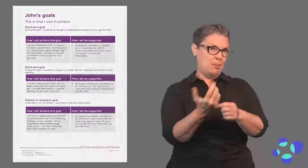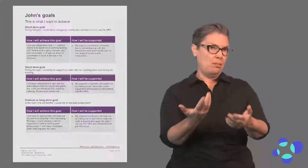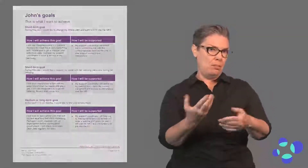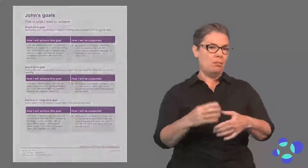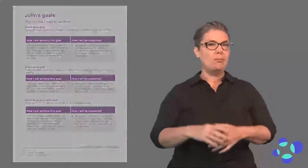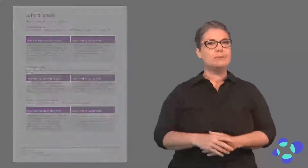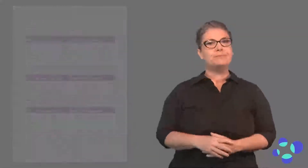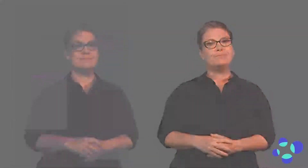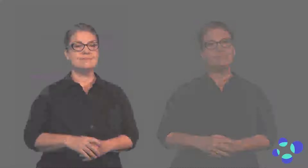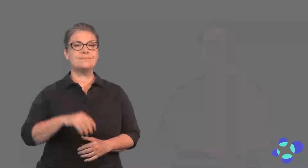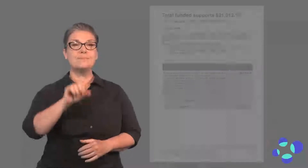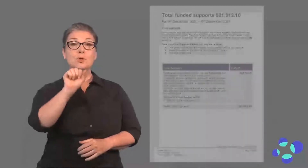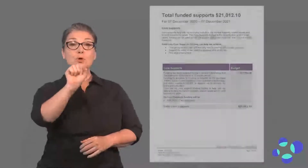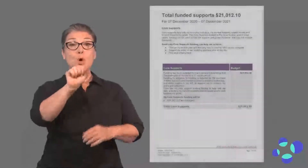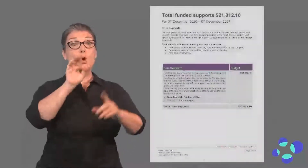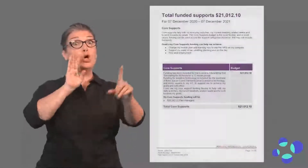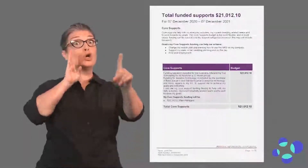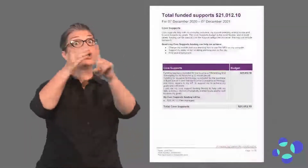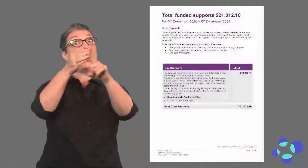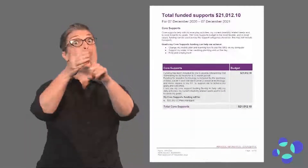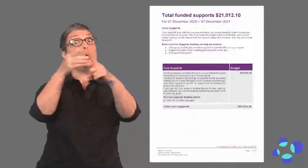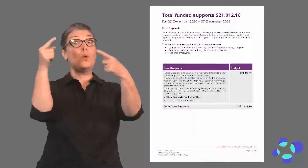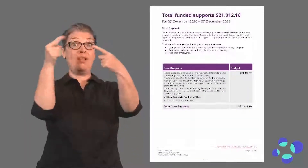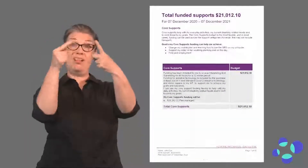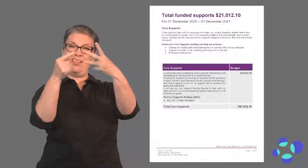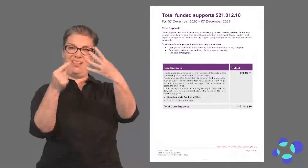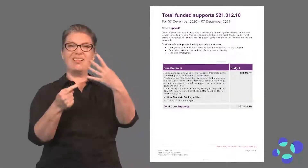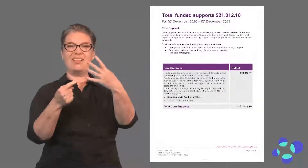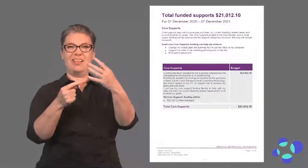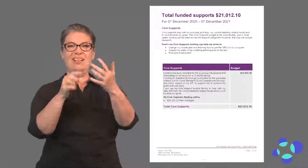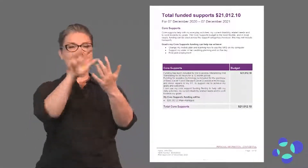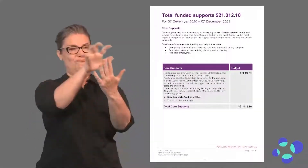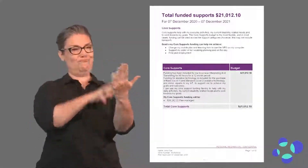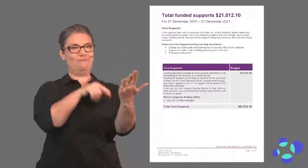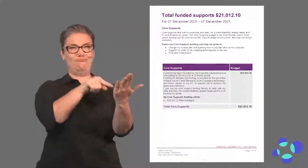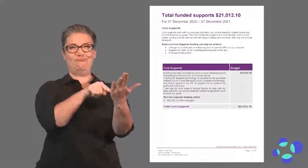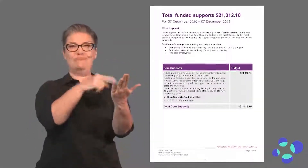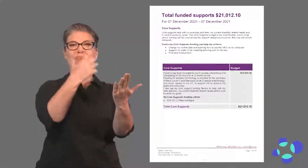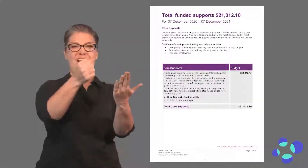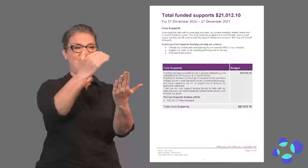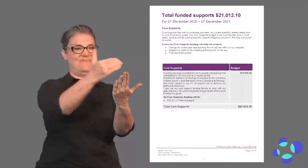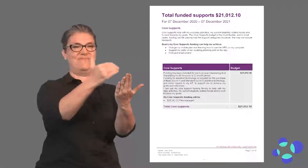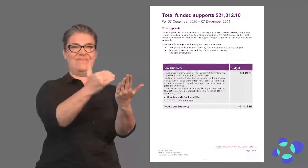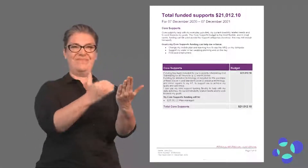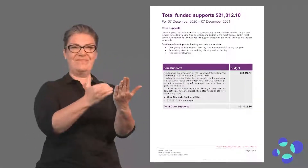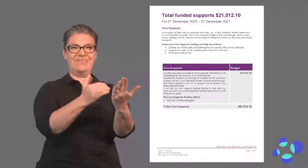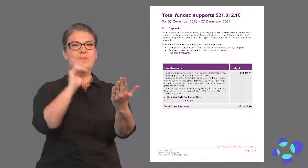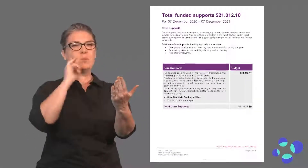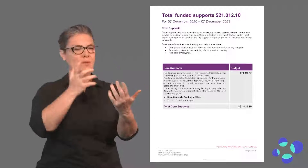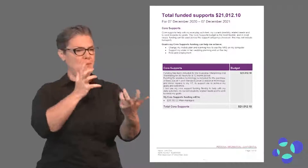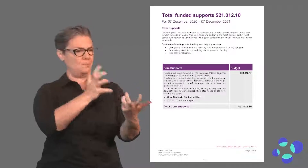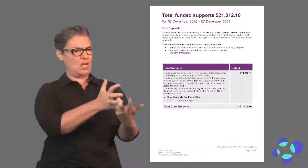just as examples. Your goals are listed within the plan